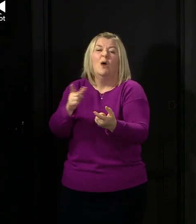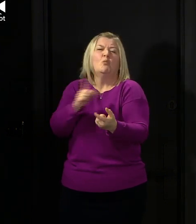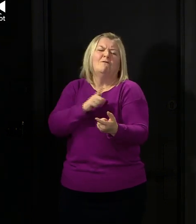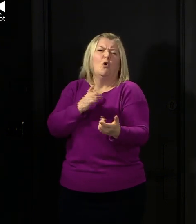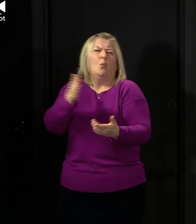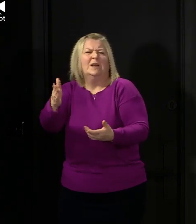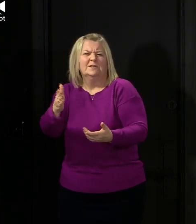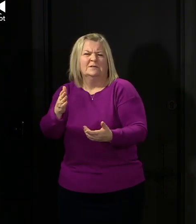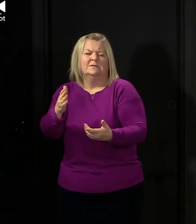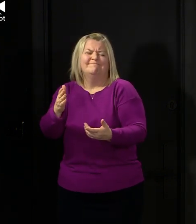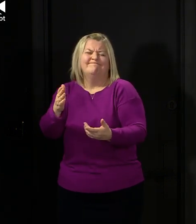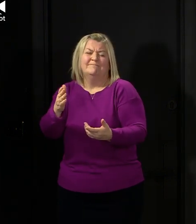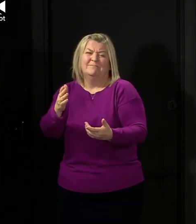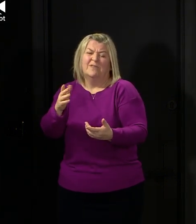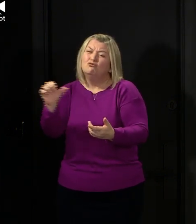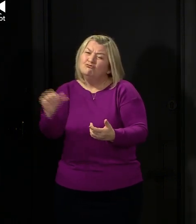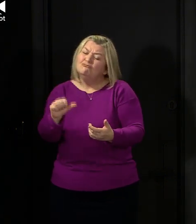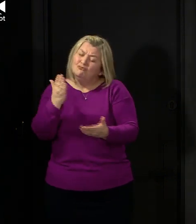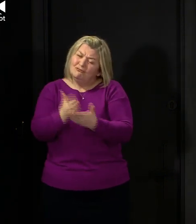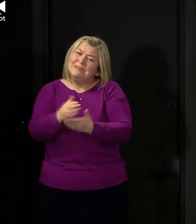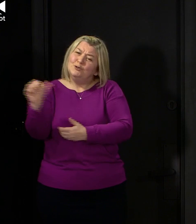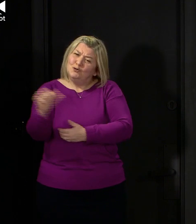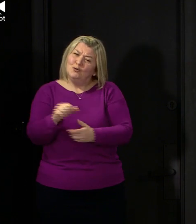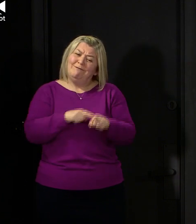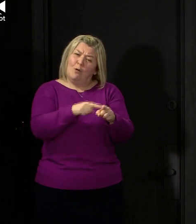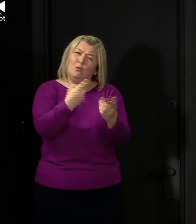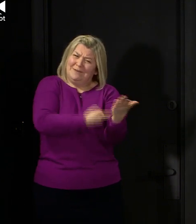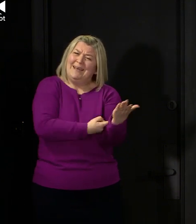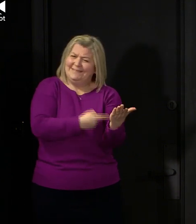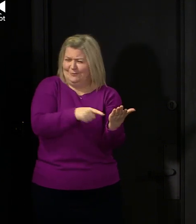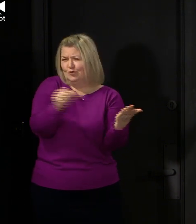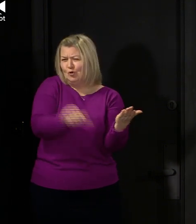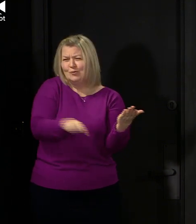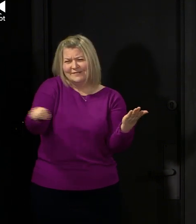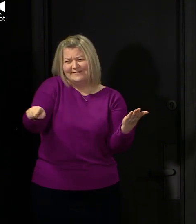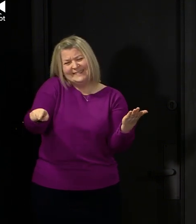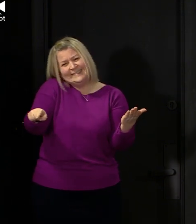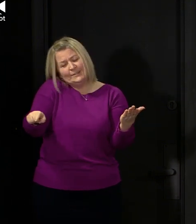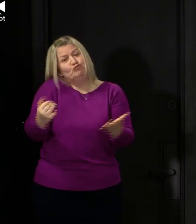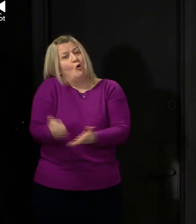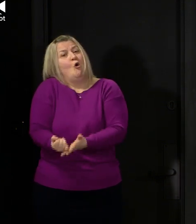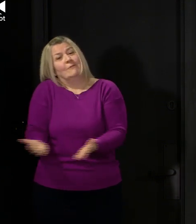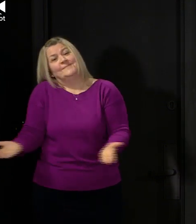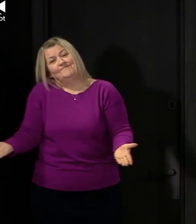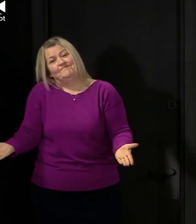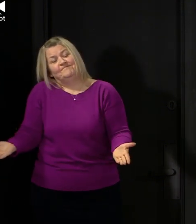that was in place. So that was the situation. In terms of the first part of your question,